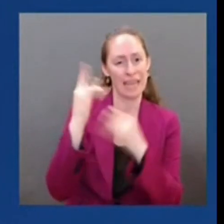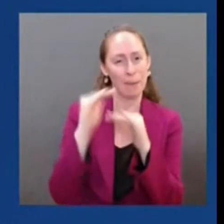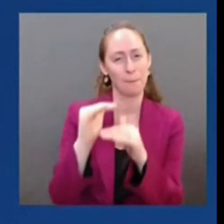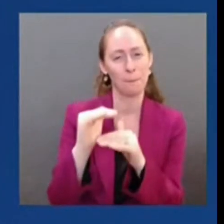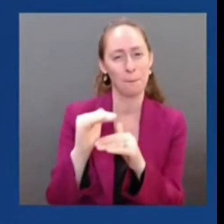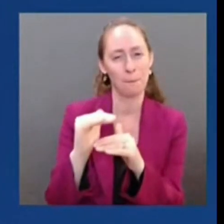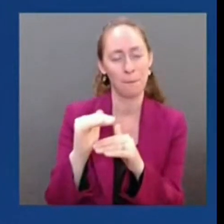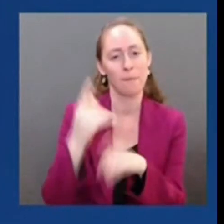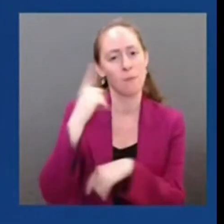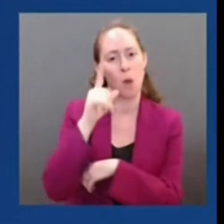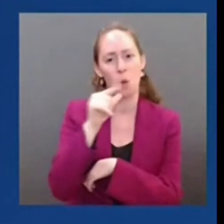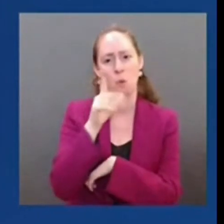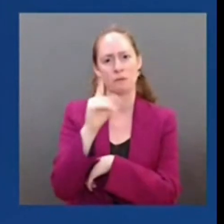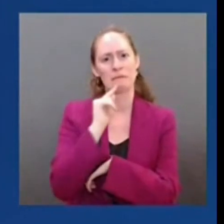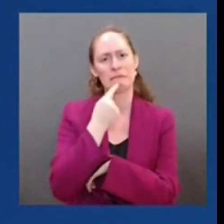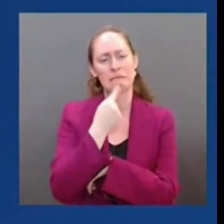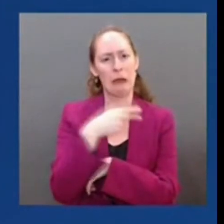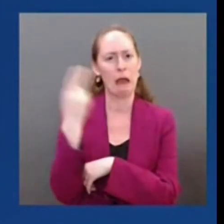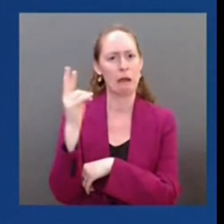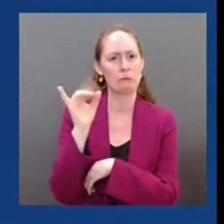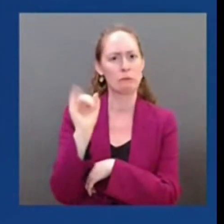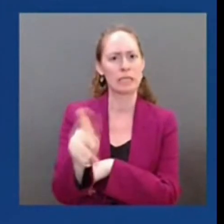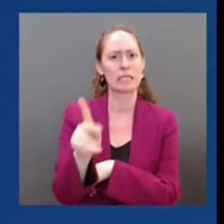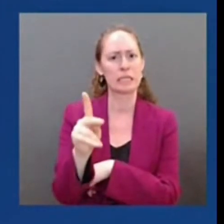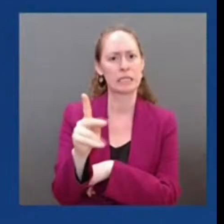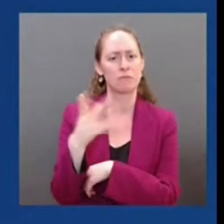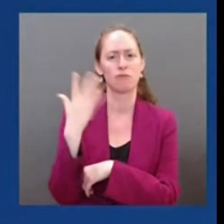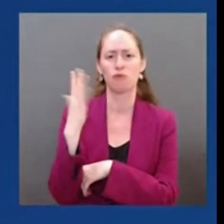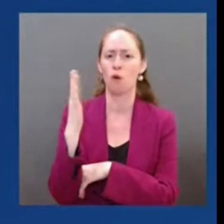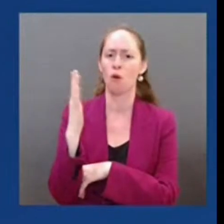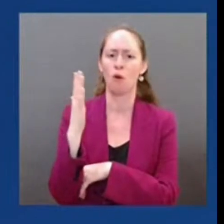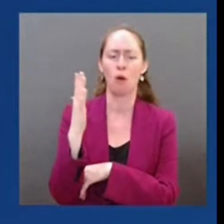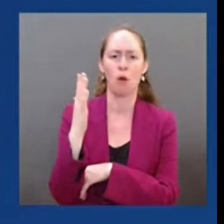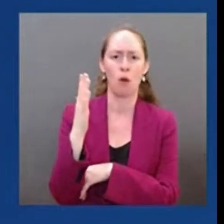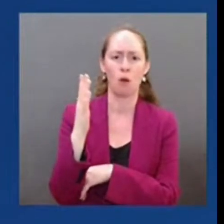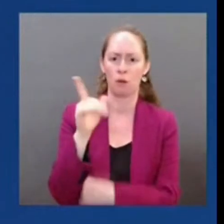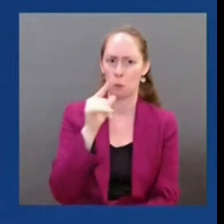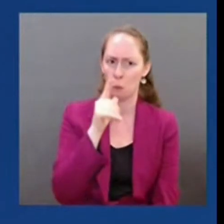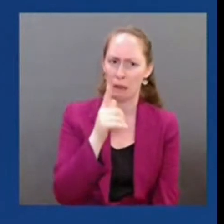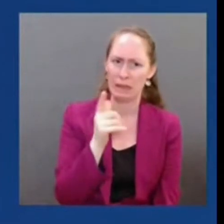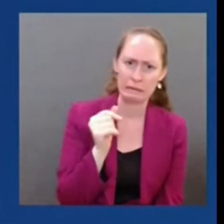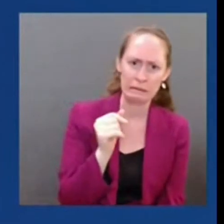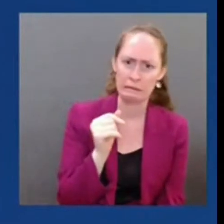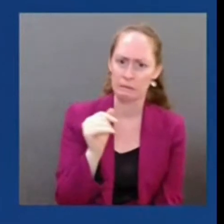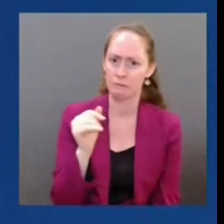SO MESSAGING WAS KEEP IT FOR THE GHESRISK PEOPLE.